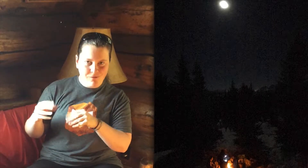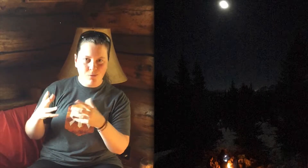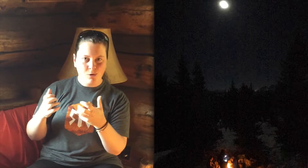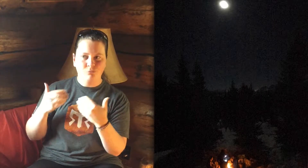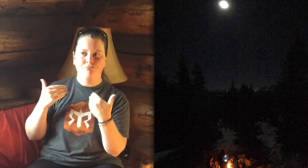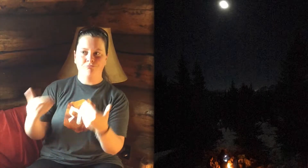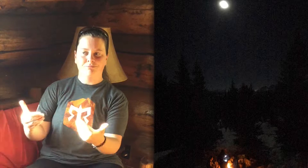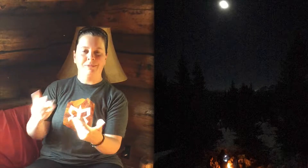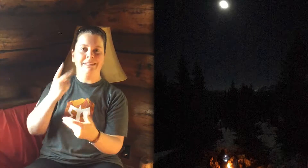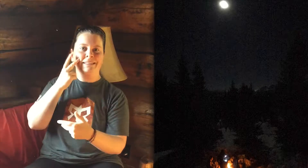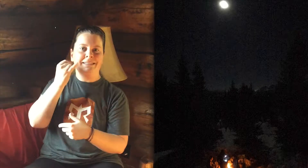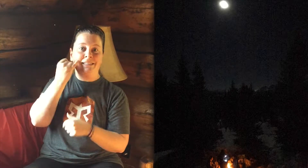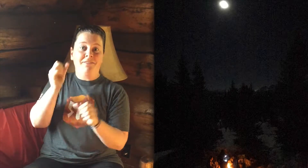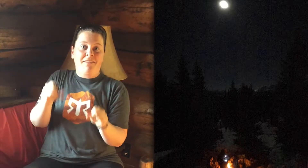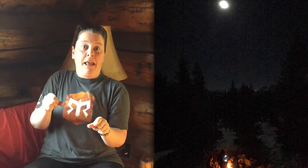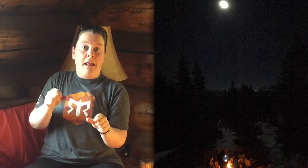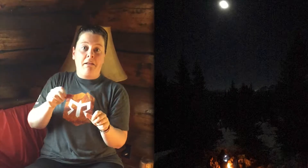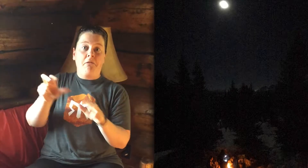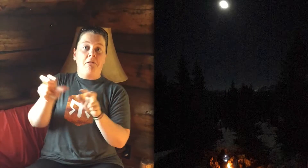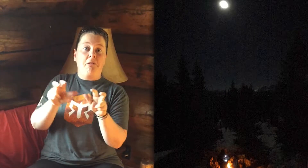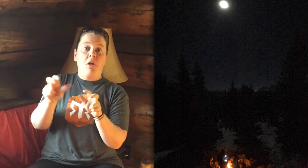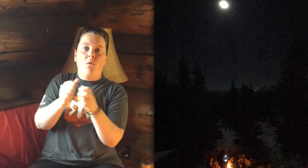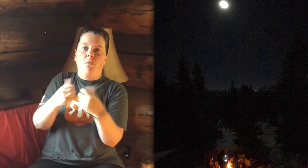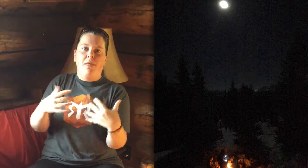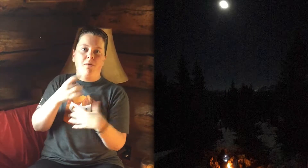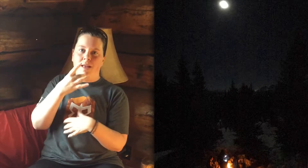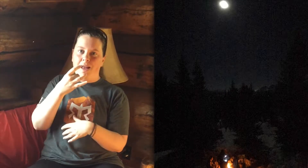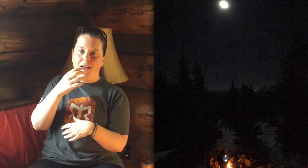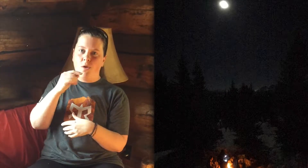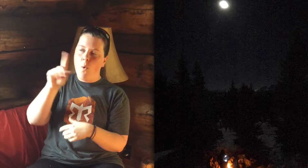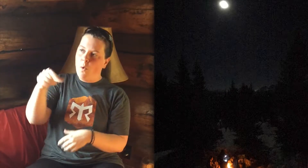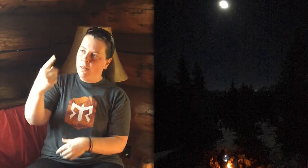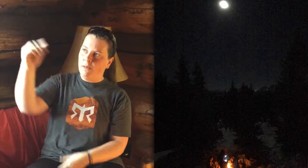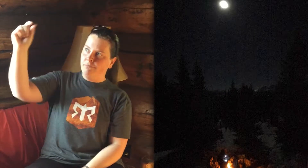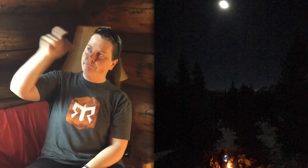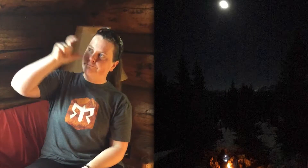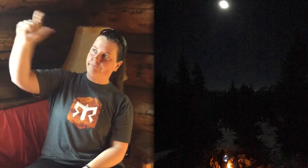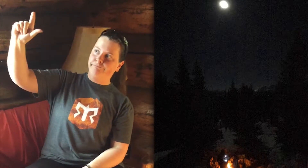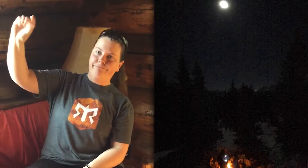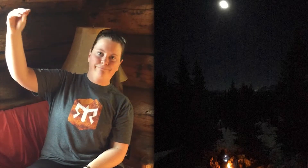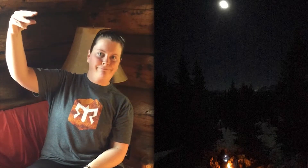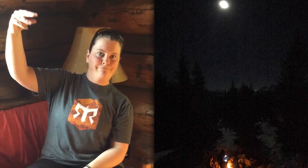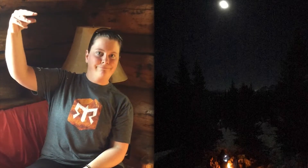and accept the challenge of having all the lights off and just go ahead and have the moon guide us.